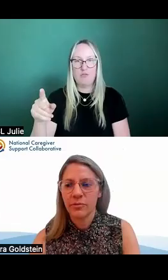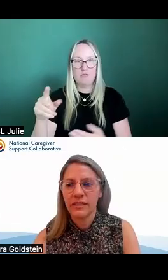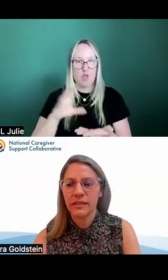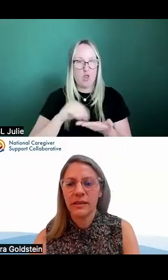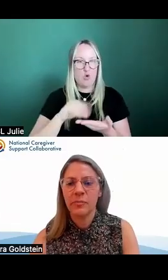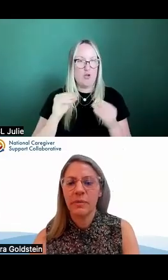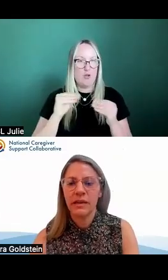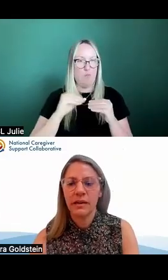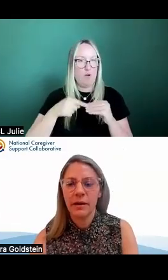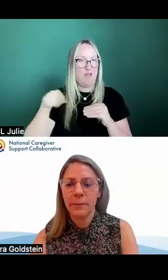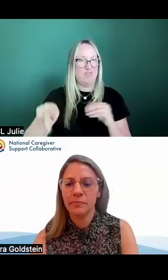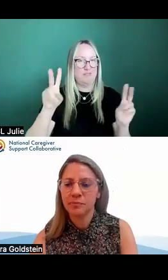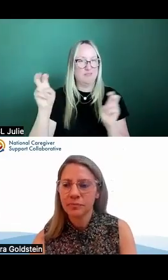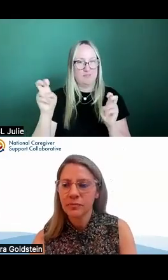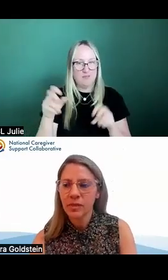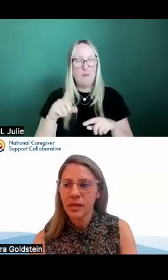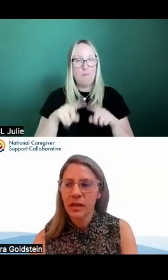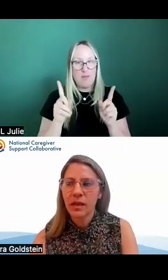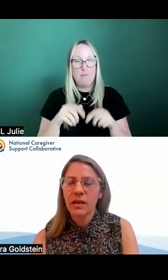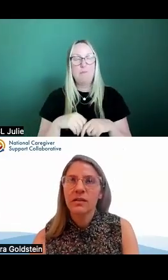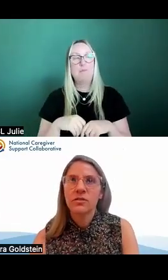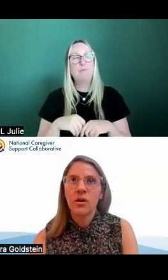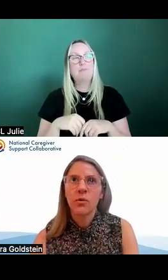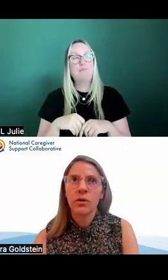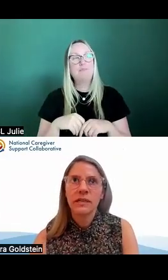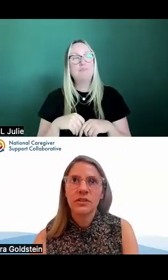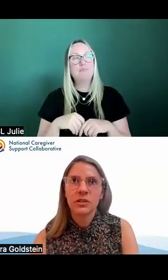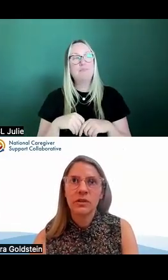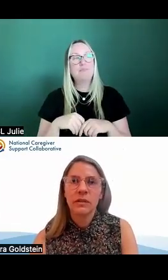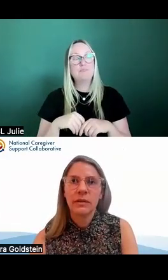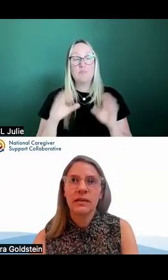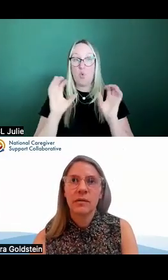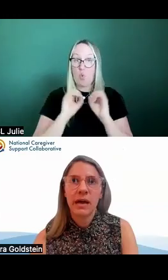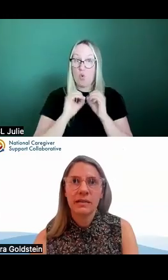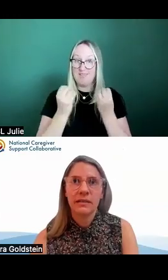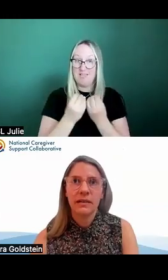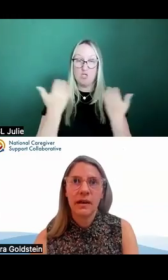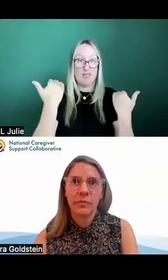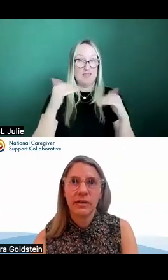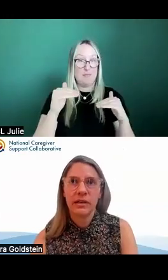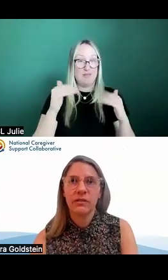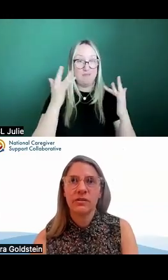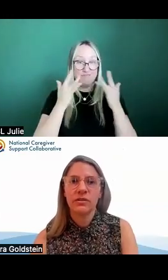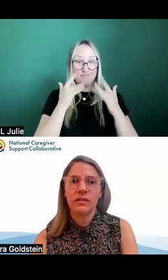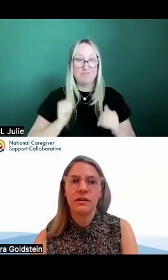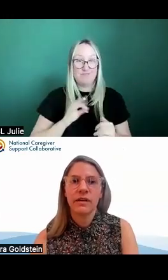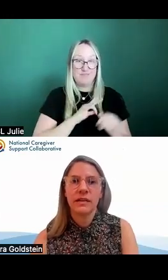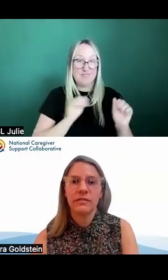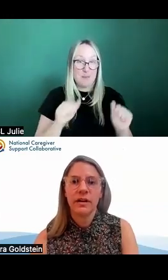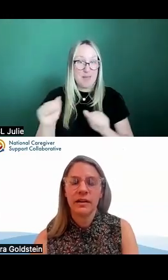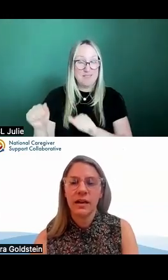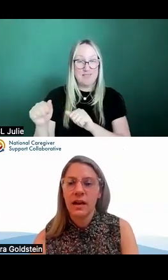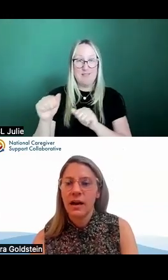recently. So, organizations with limited capacity helping caregivers to self-identify.